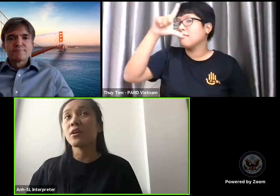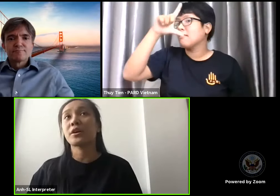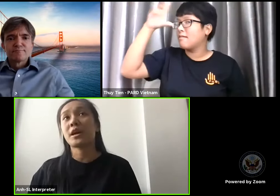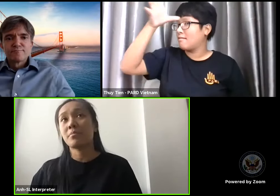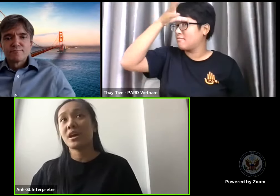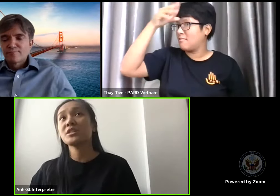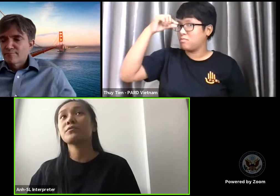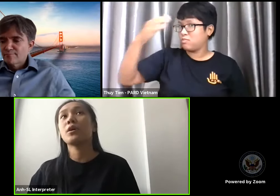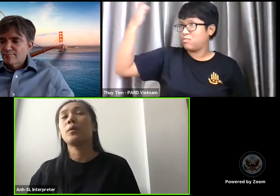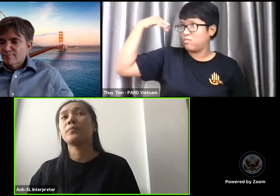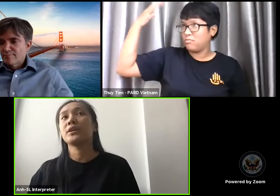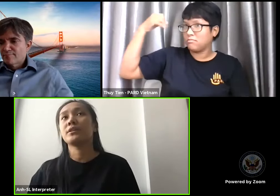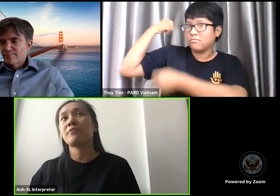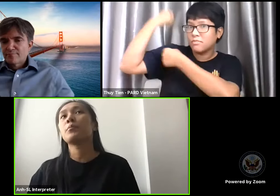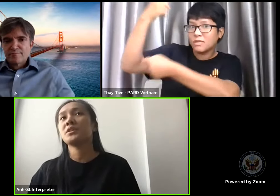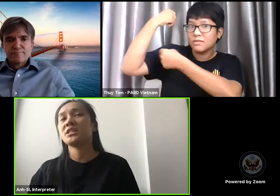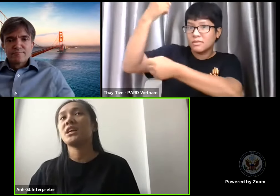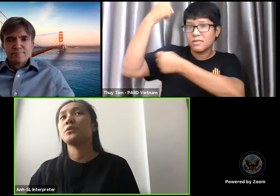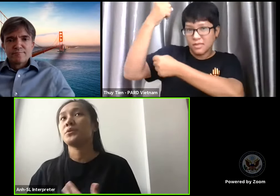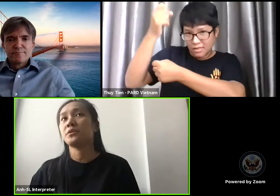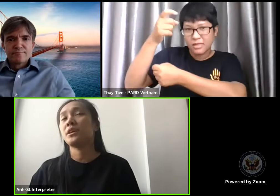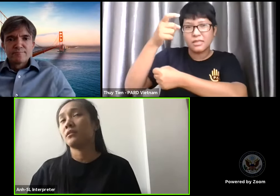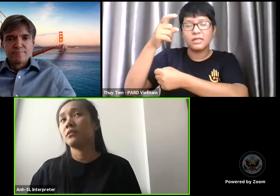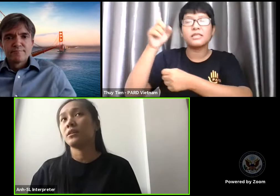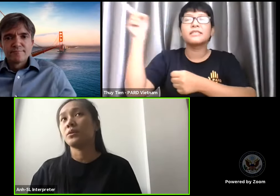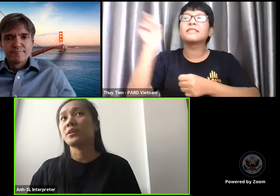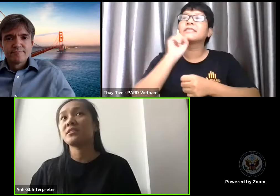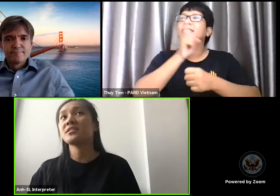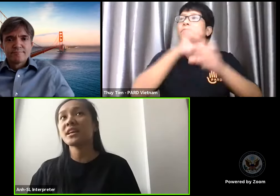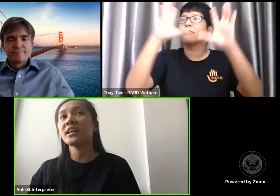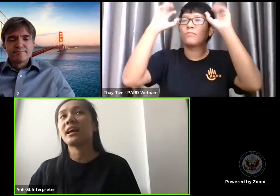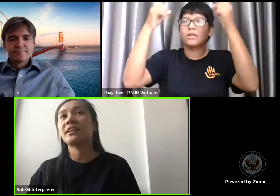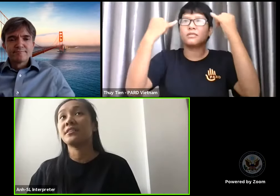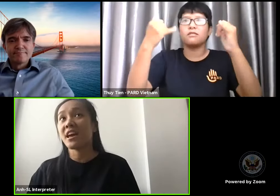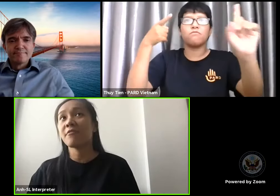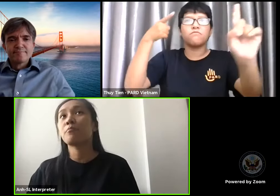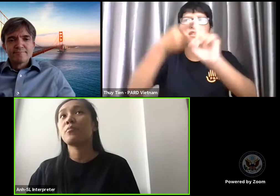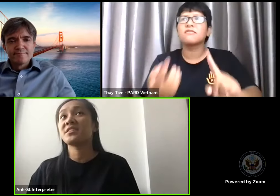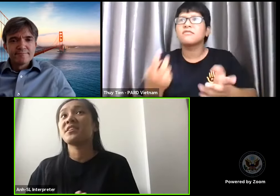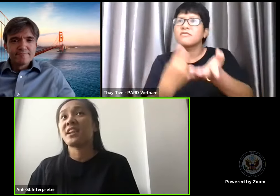or campaigns from the deaf community in the -- in the United States like the deaf president